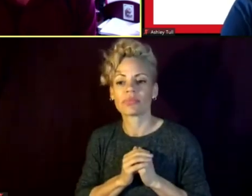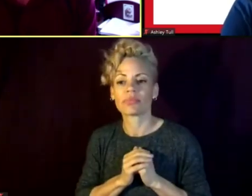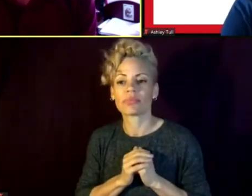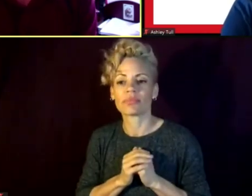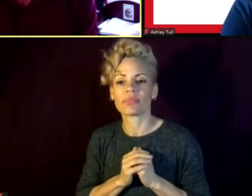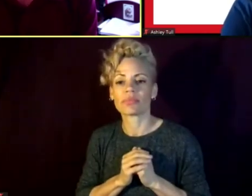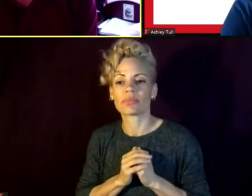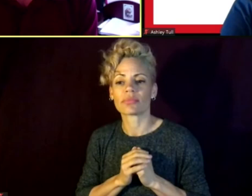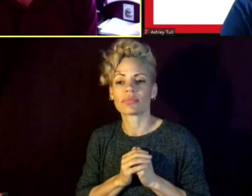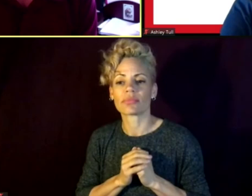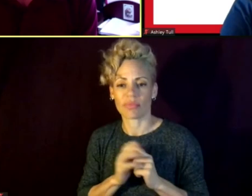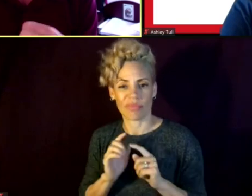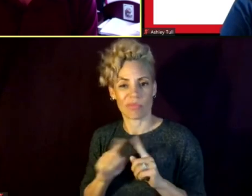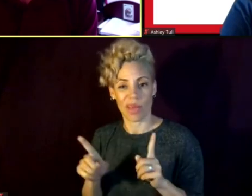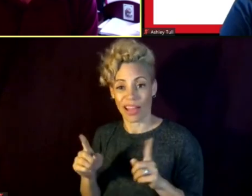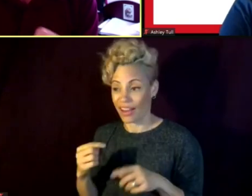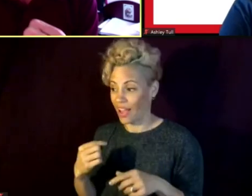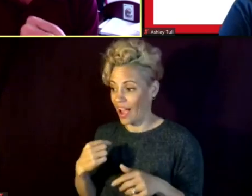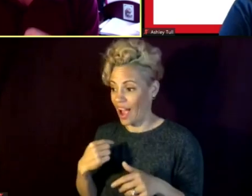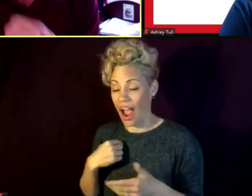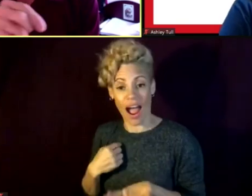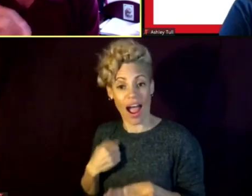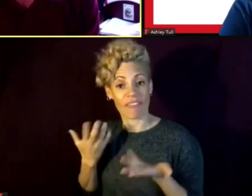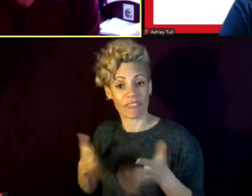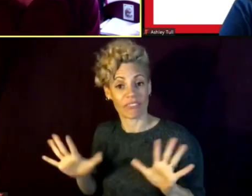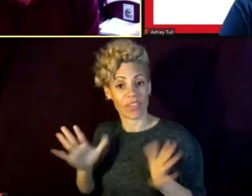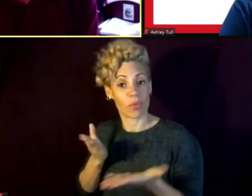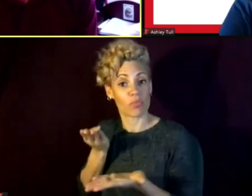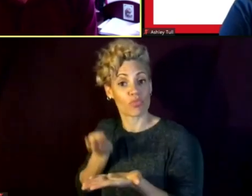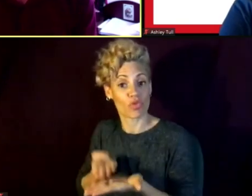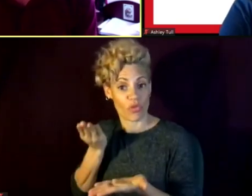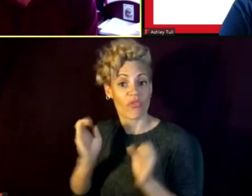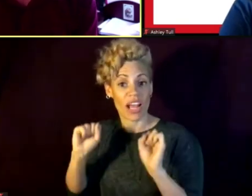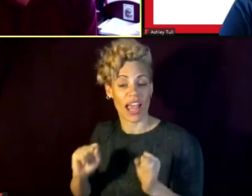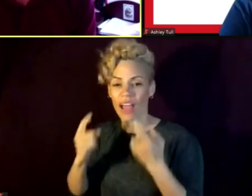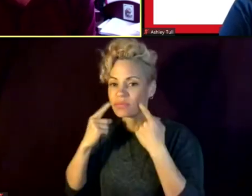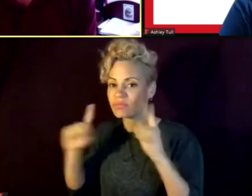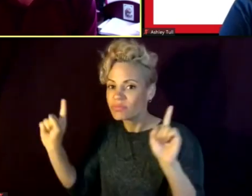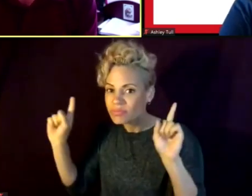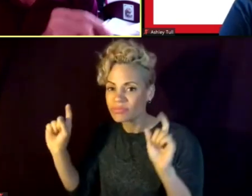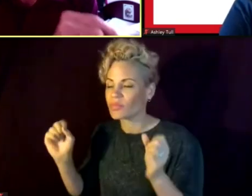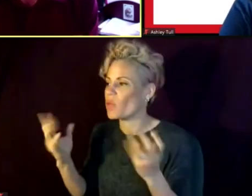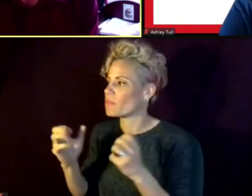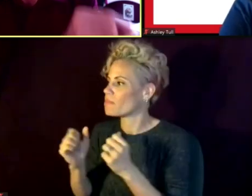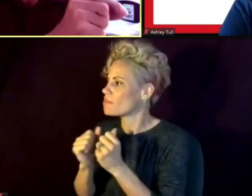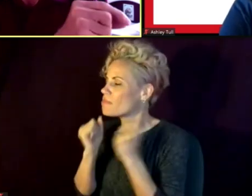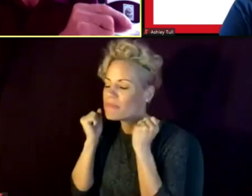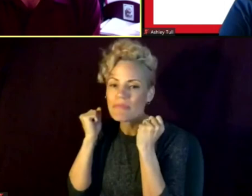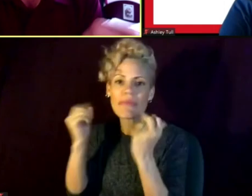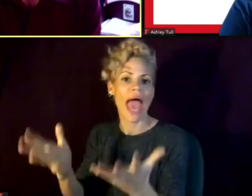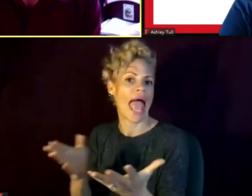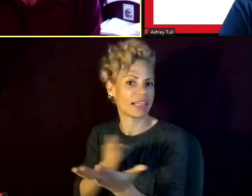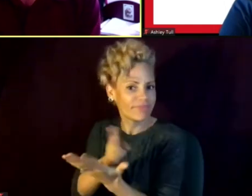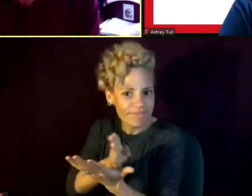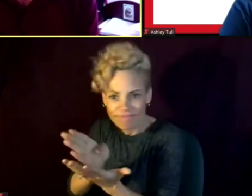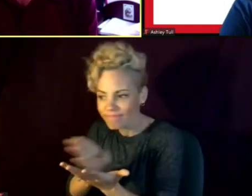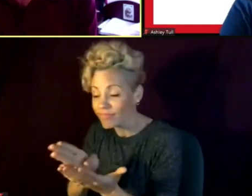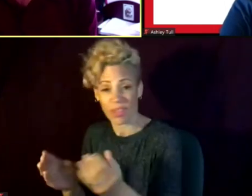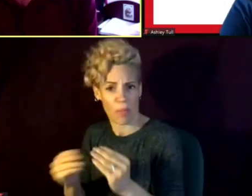I've proven that I can be very successful in a lot of different areas. More successful than some people who don't have a disability.